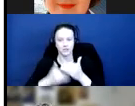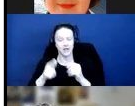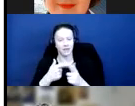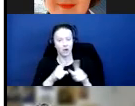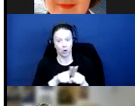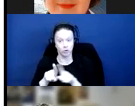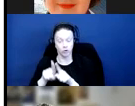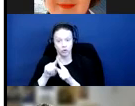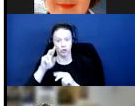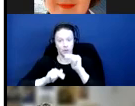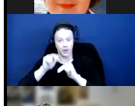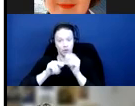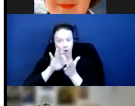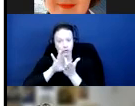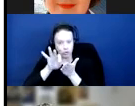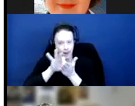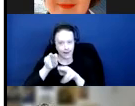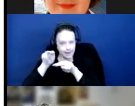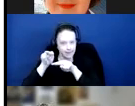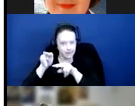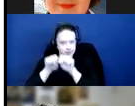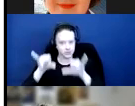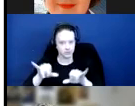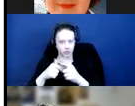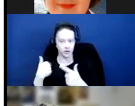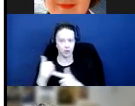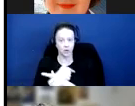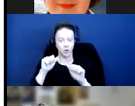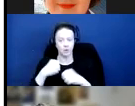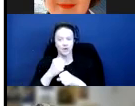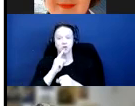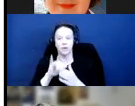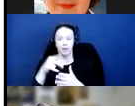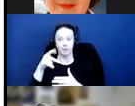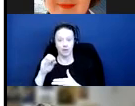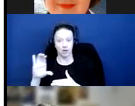so that we could make sure that people of color were disproportionately